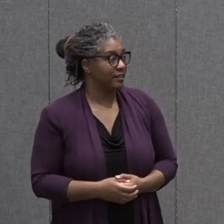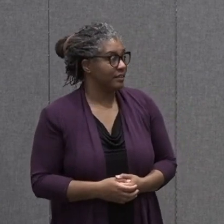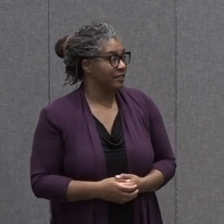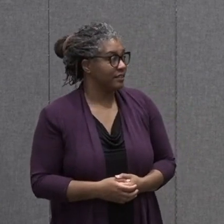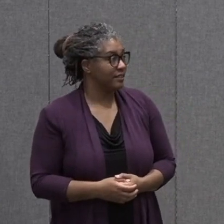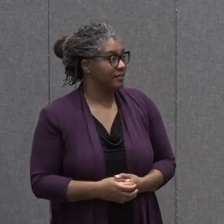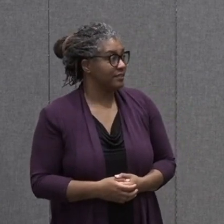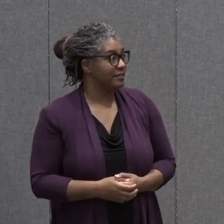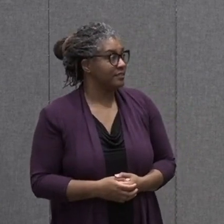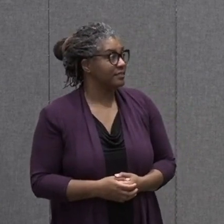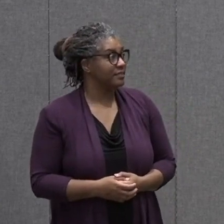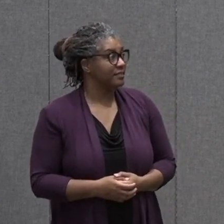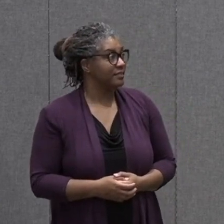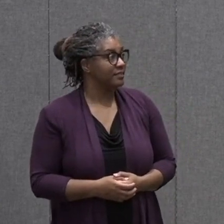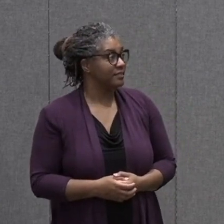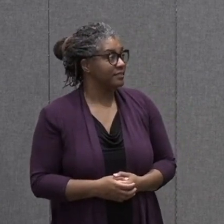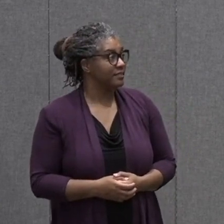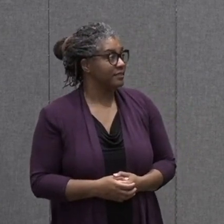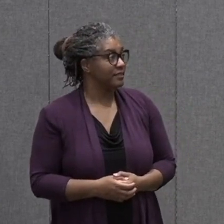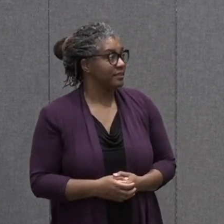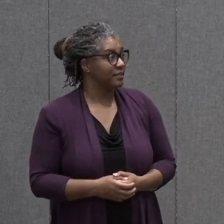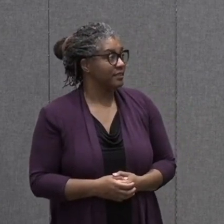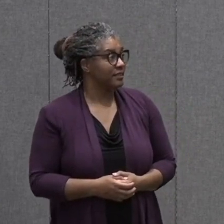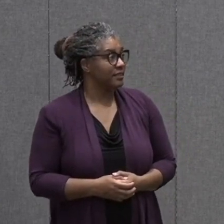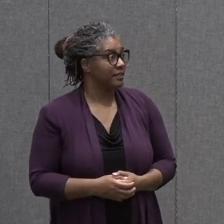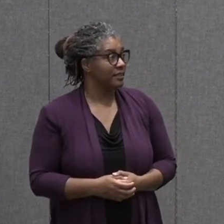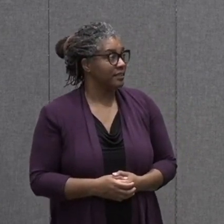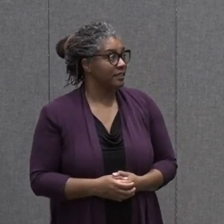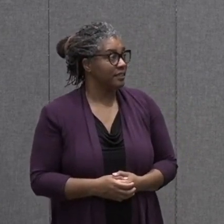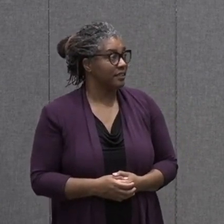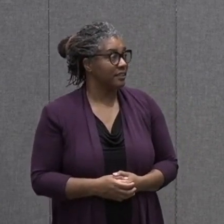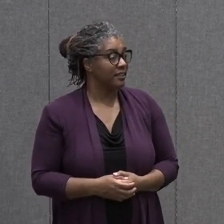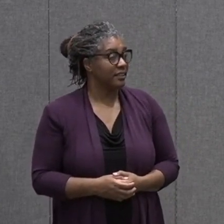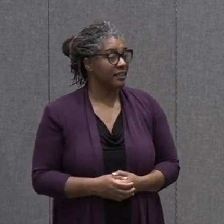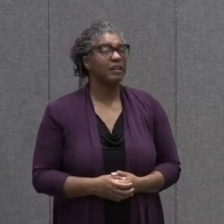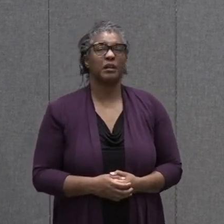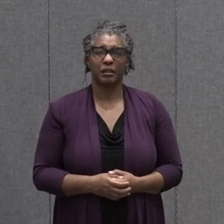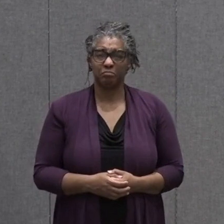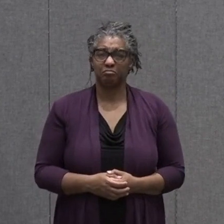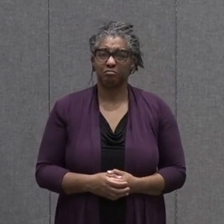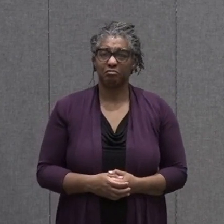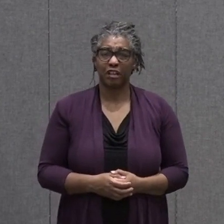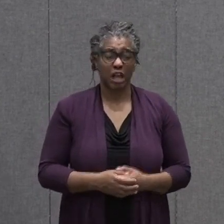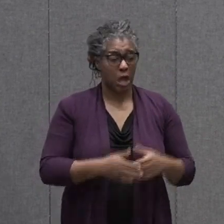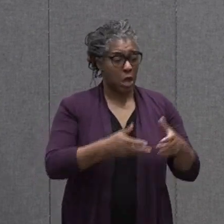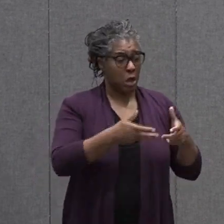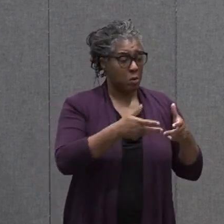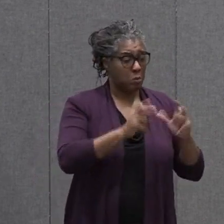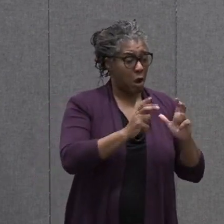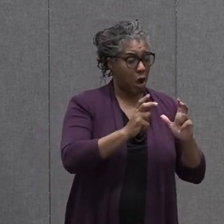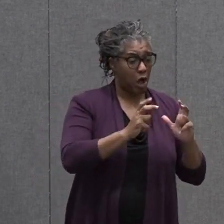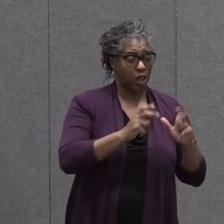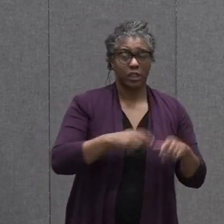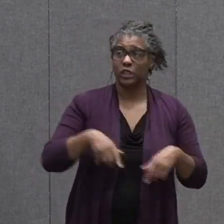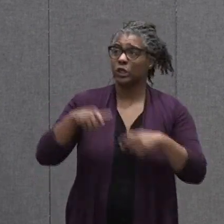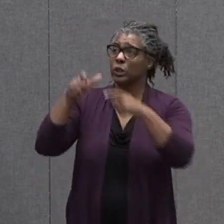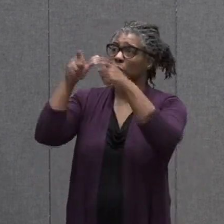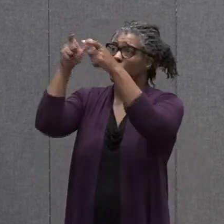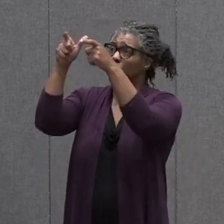and a net. I think I should be in my picture also, because the ball's not gonna play by itself,